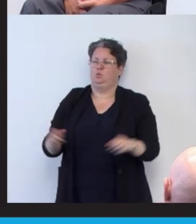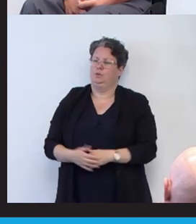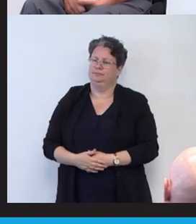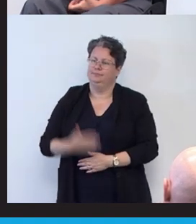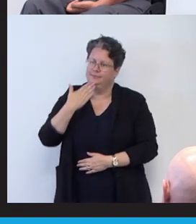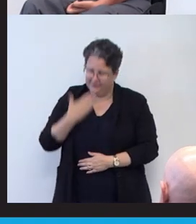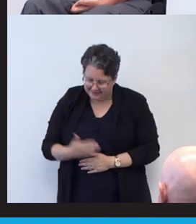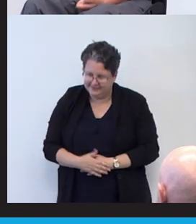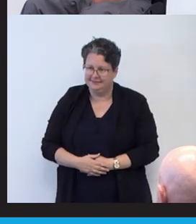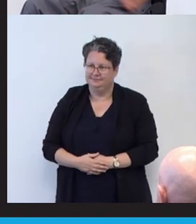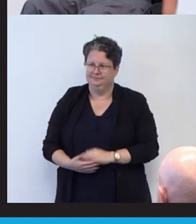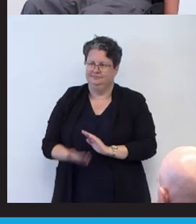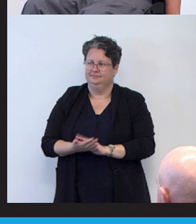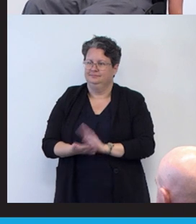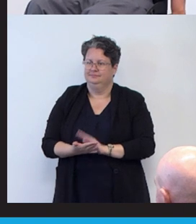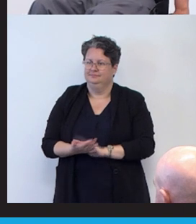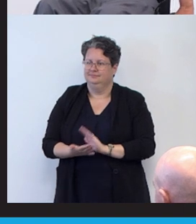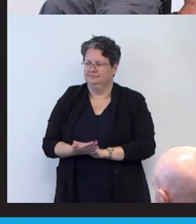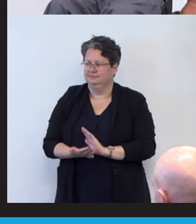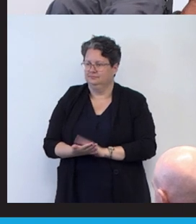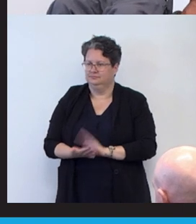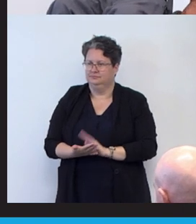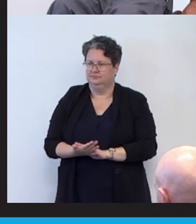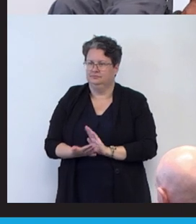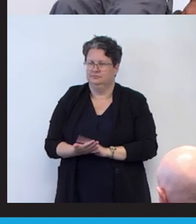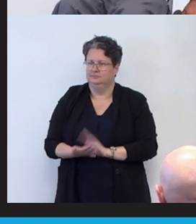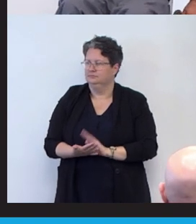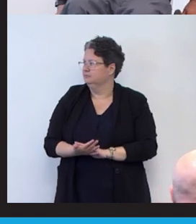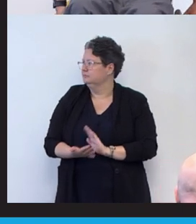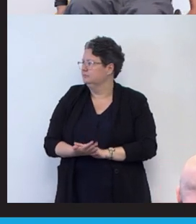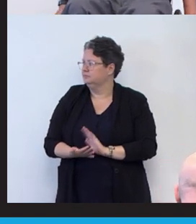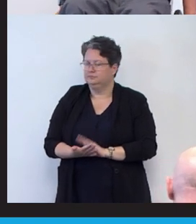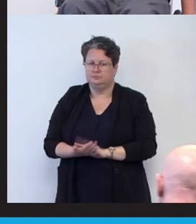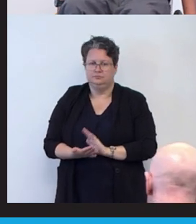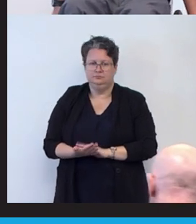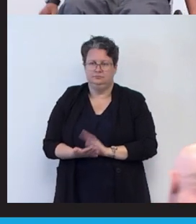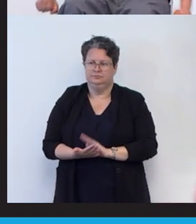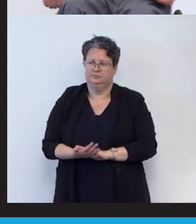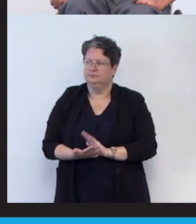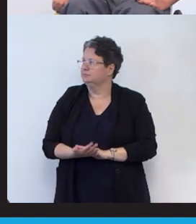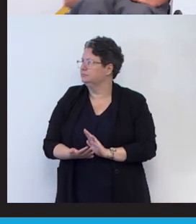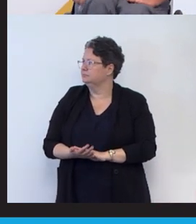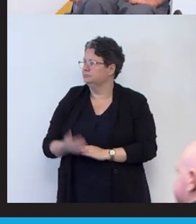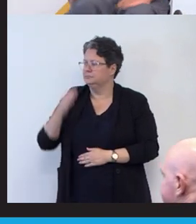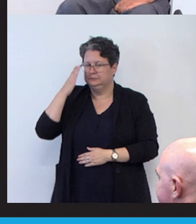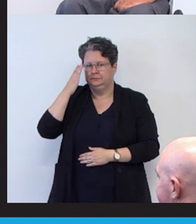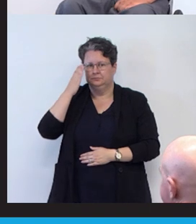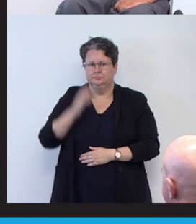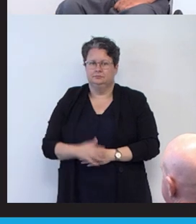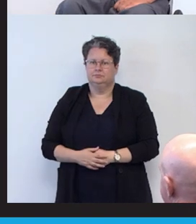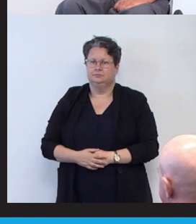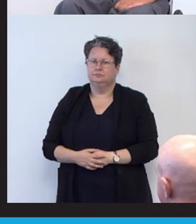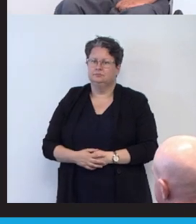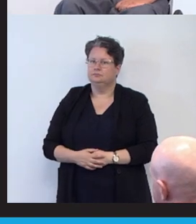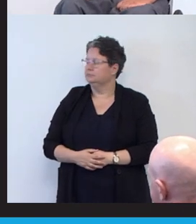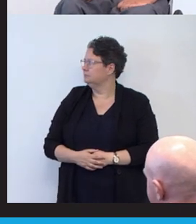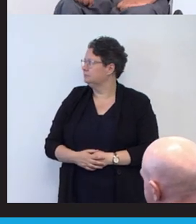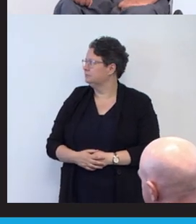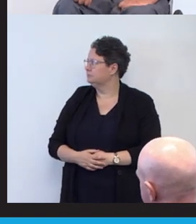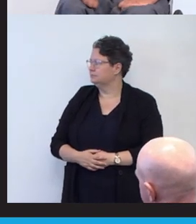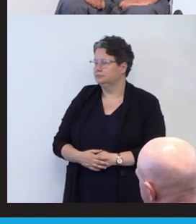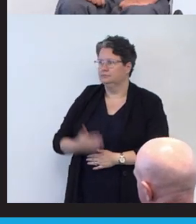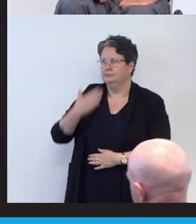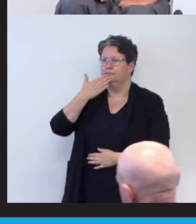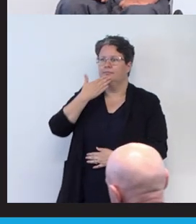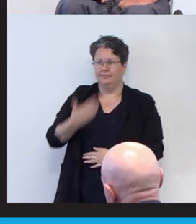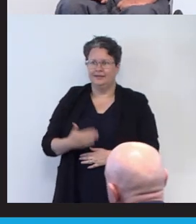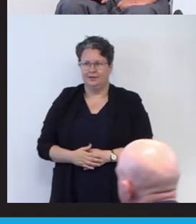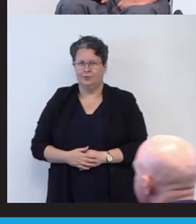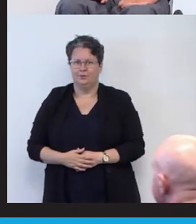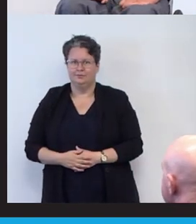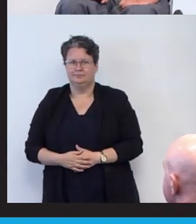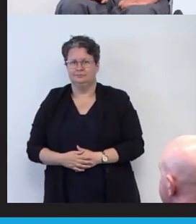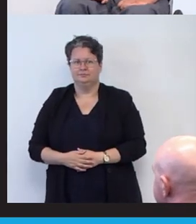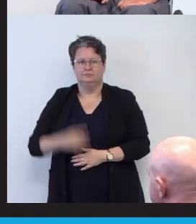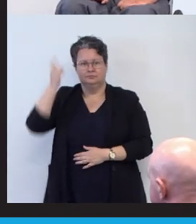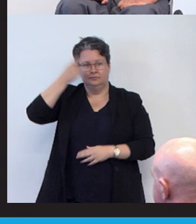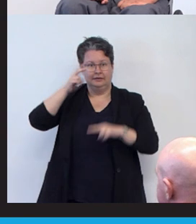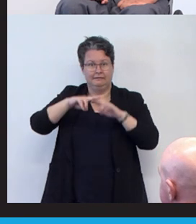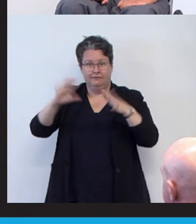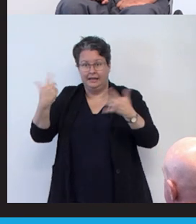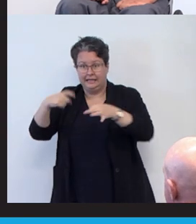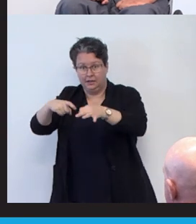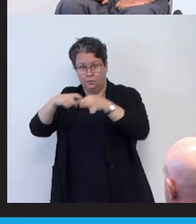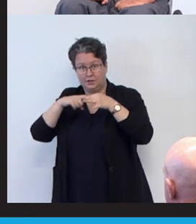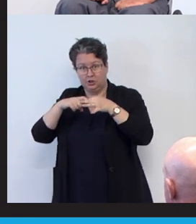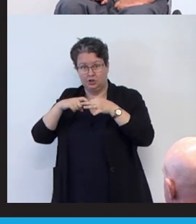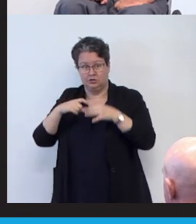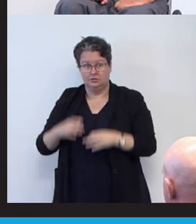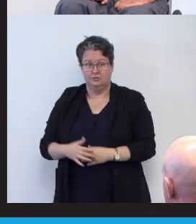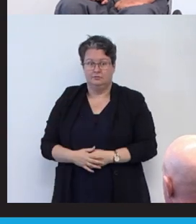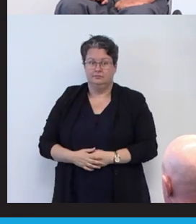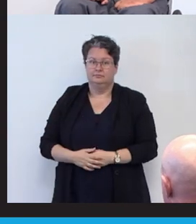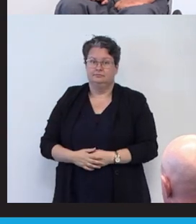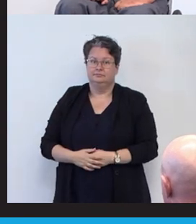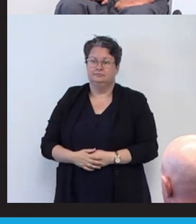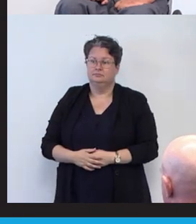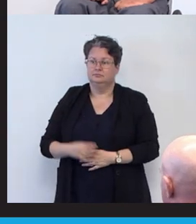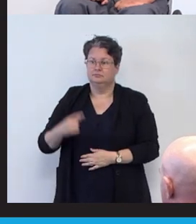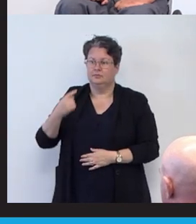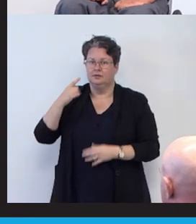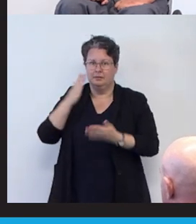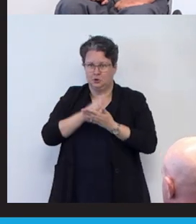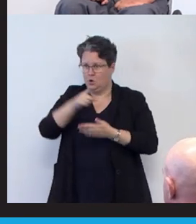Thanks so much. Any questions? I guess everyone's taking all that in.